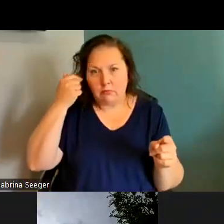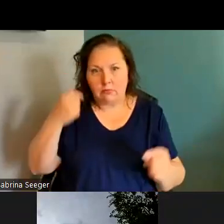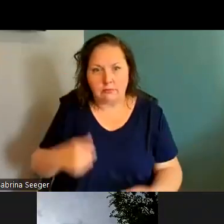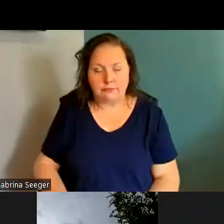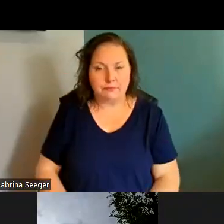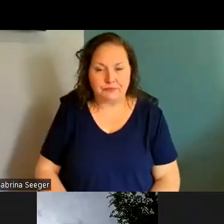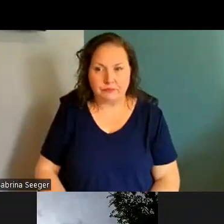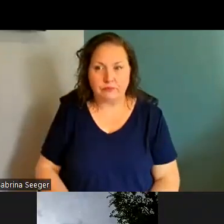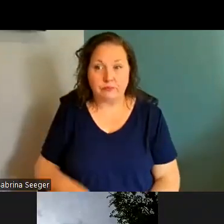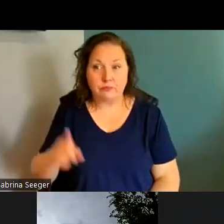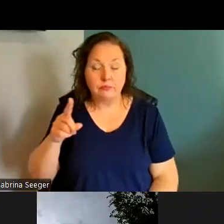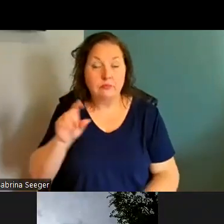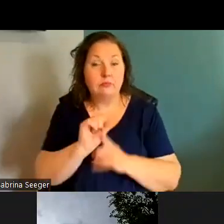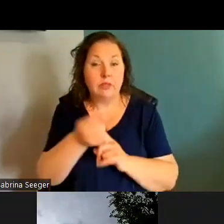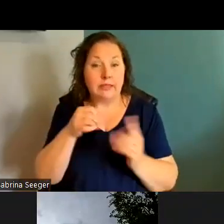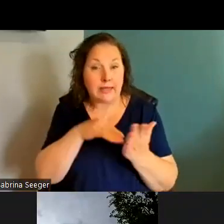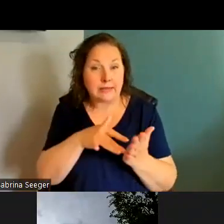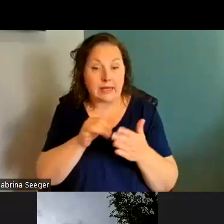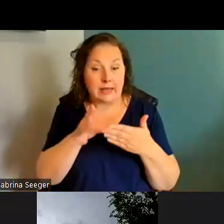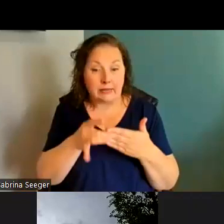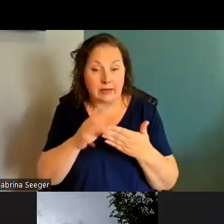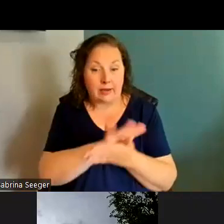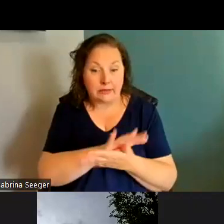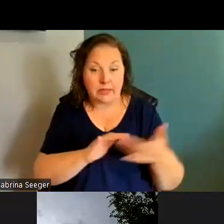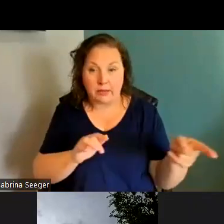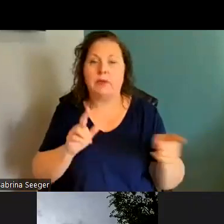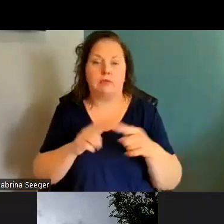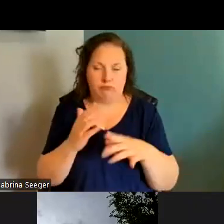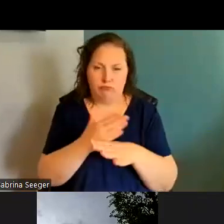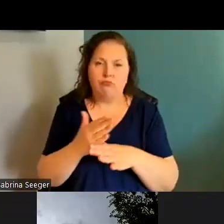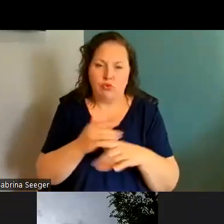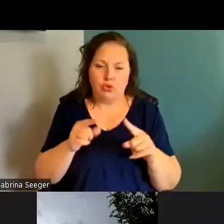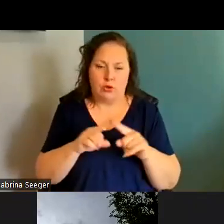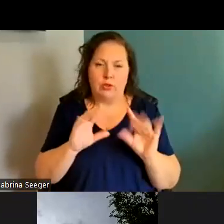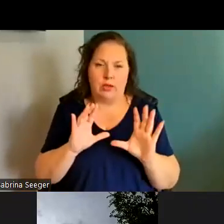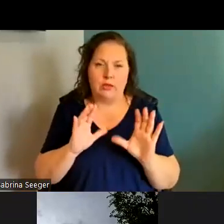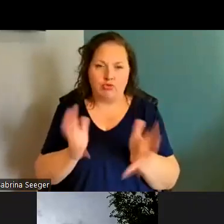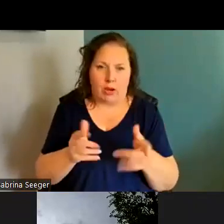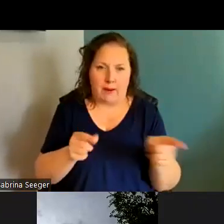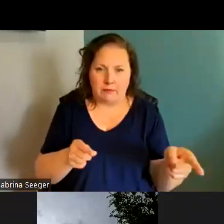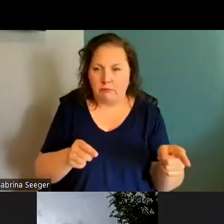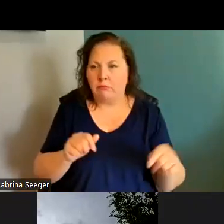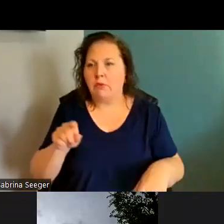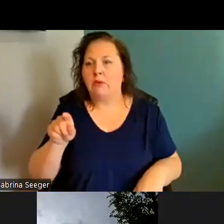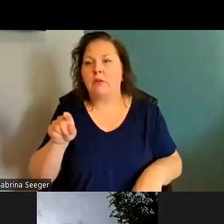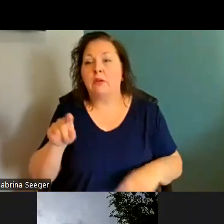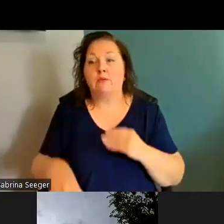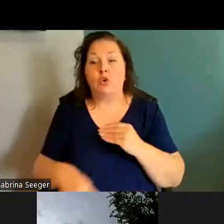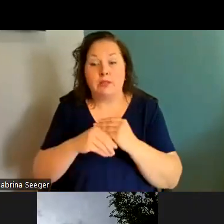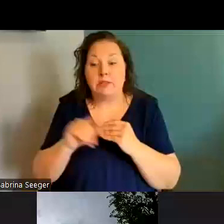The case studies and the guidance document? Yes. And for additional tools, I honestly